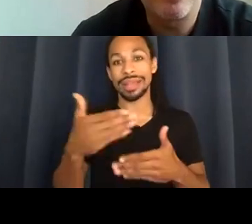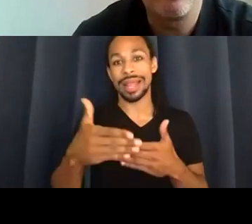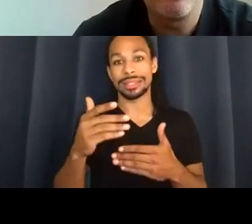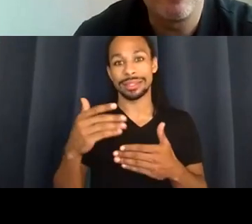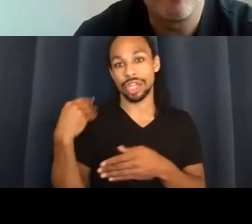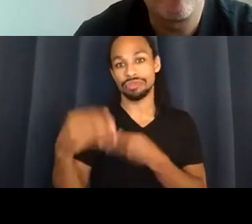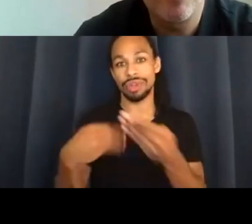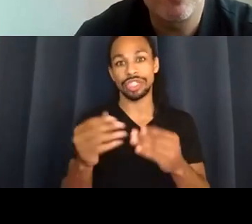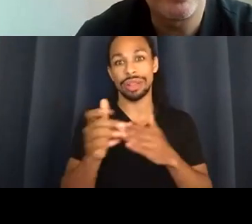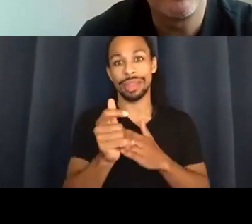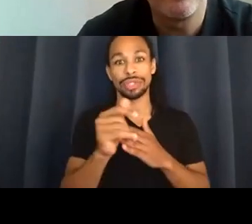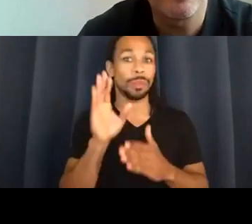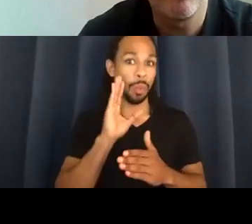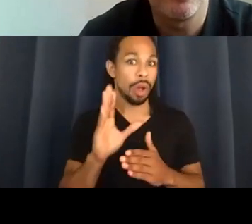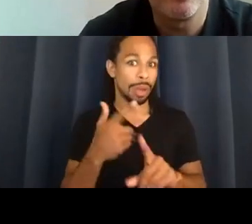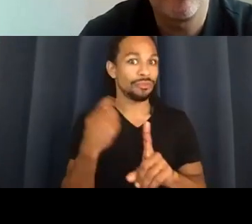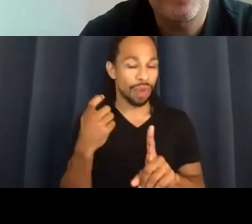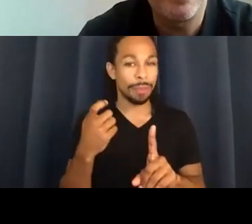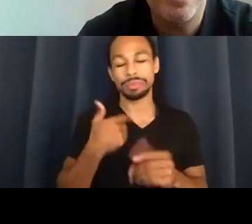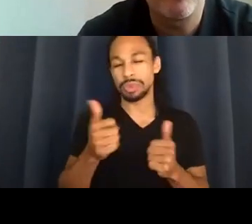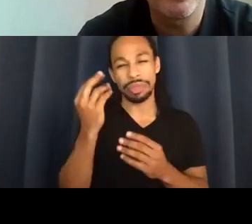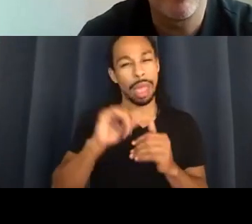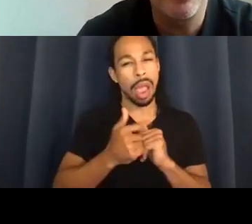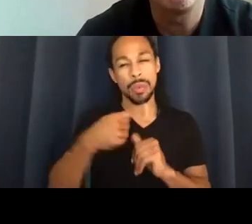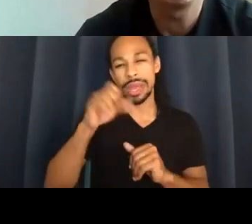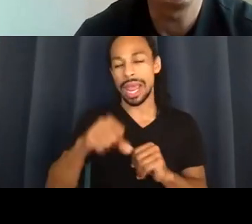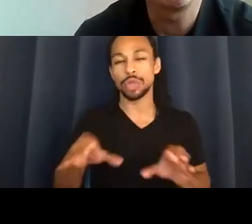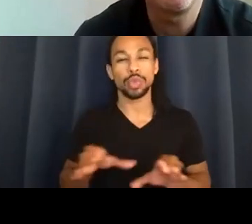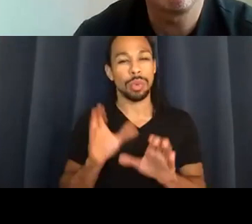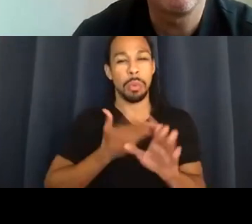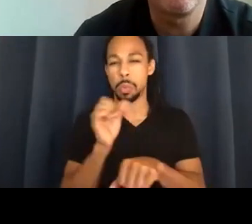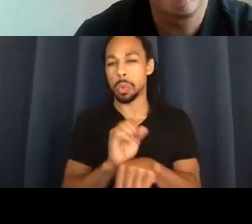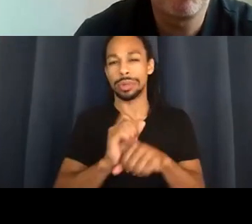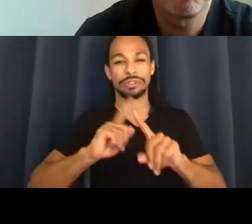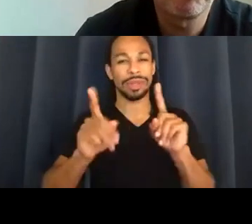18:14:59 about how we can do this differently and how we can help other people do it differently.